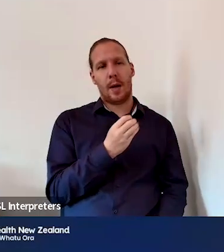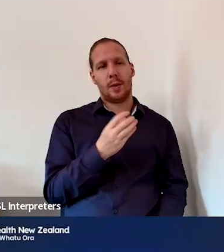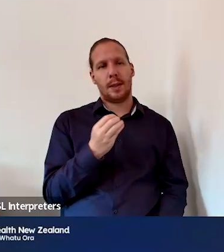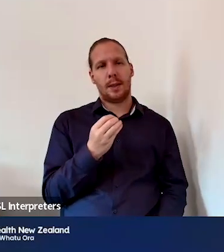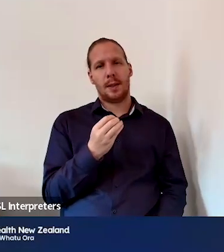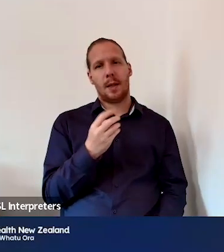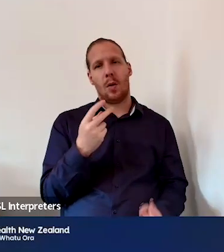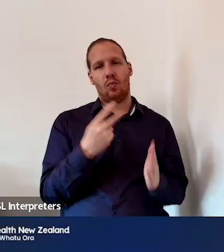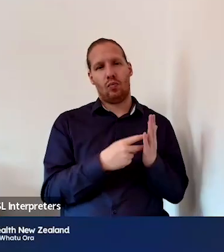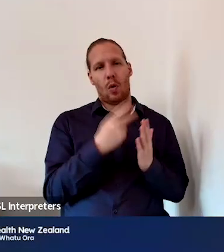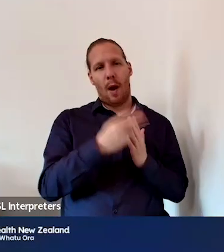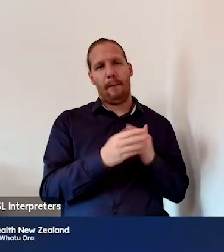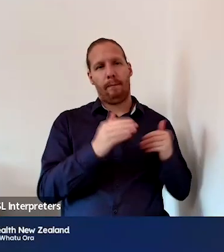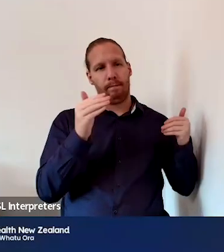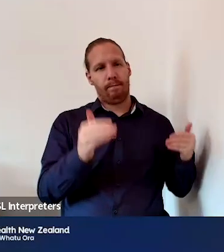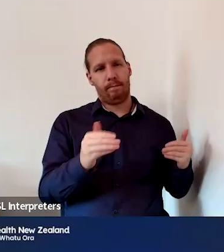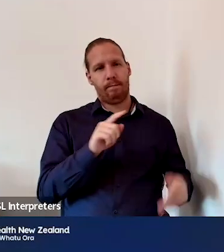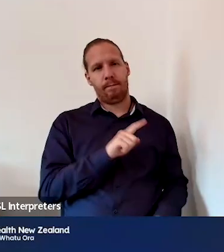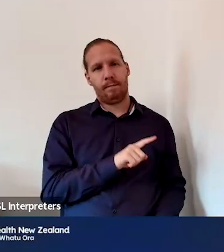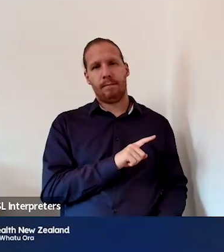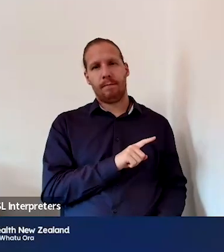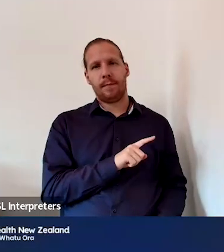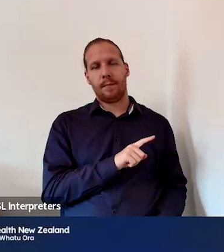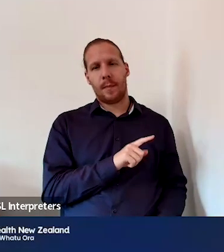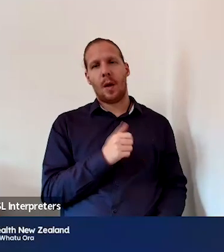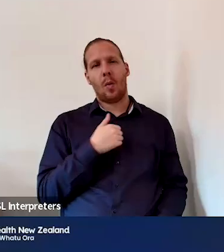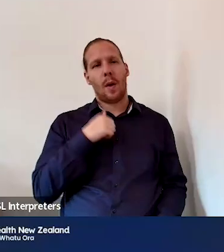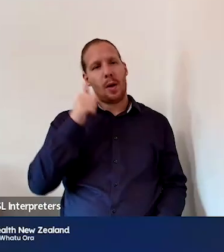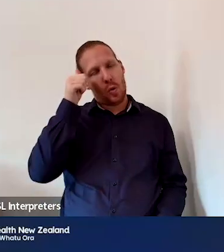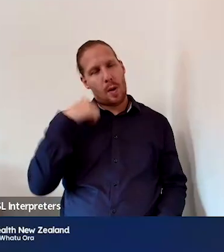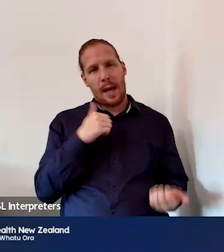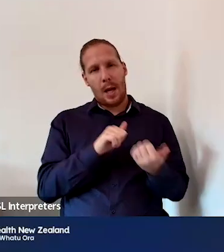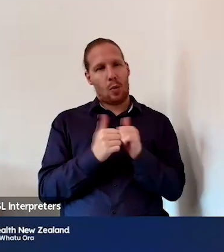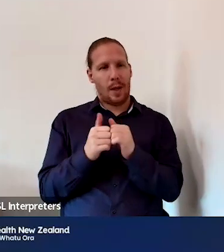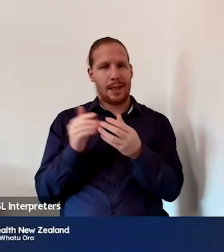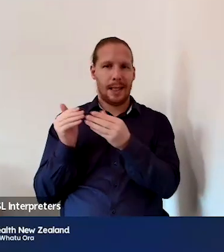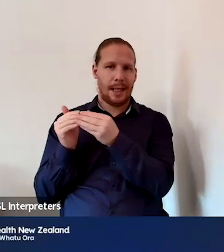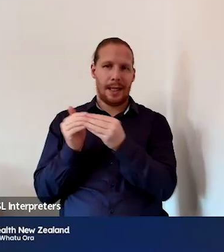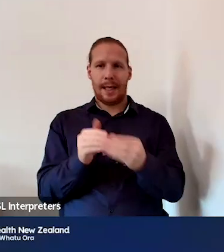which we know, colleagues, have led that for a number of years, based here at Waipapa Taumata Rau